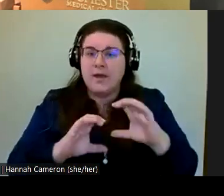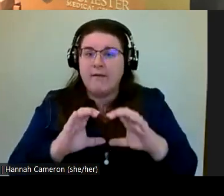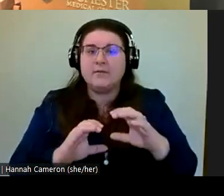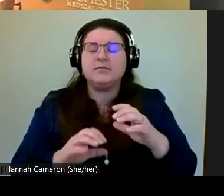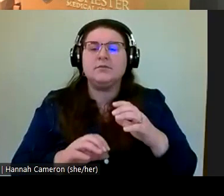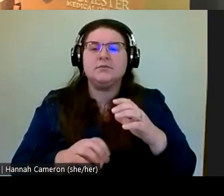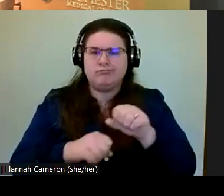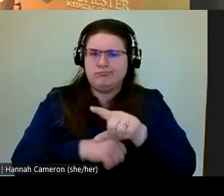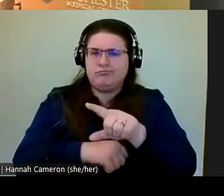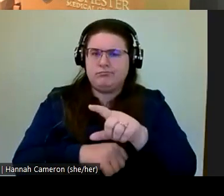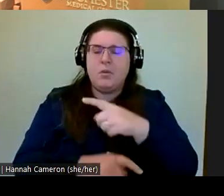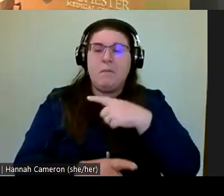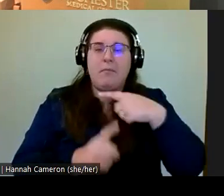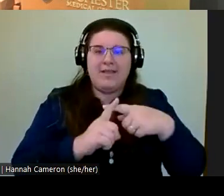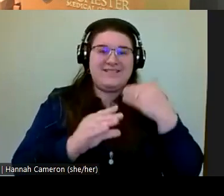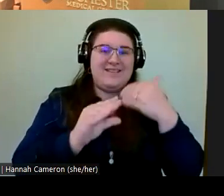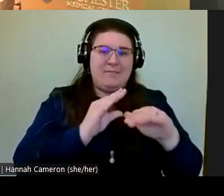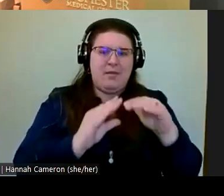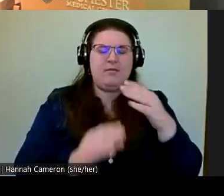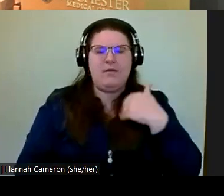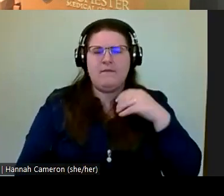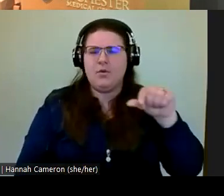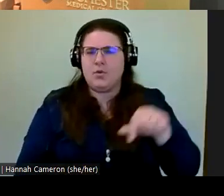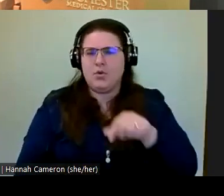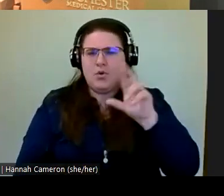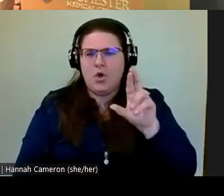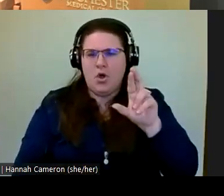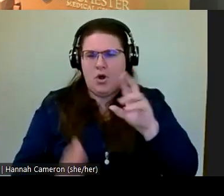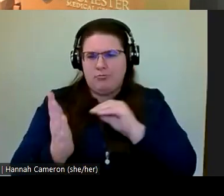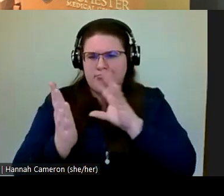you are here the um QR code for the evaluation so please complete that thank you very much Dr